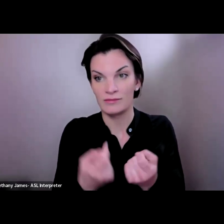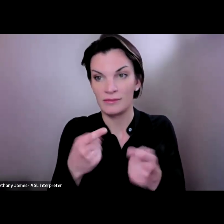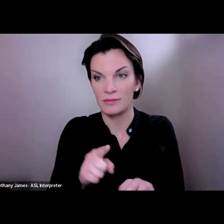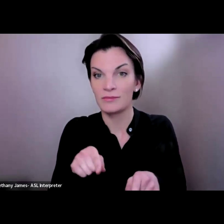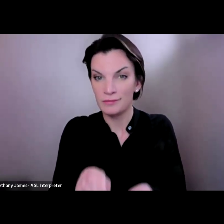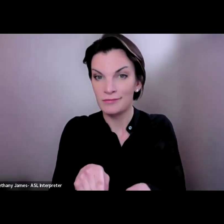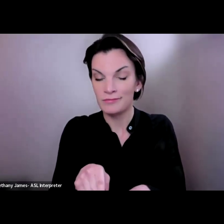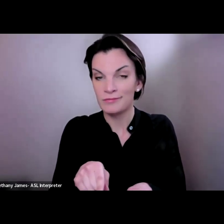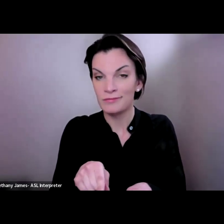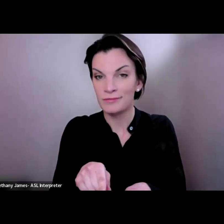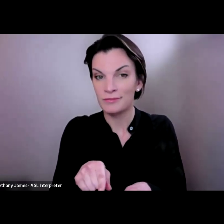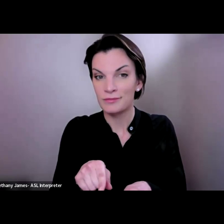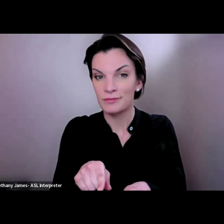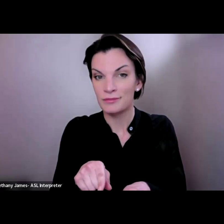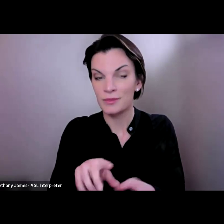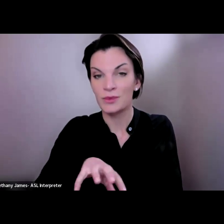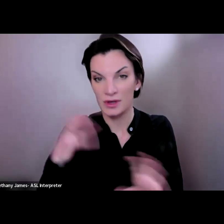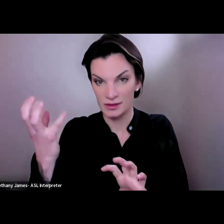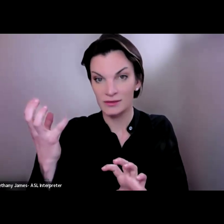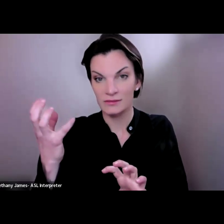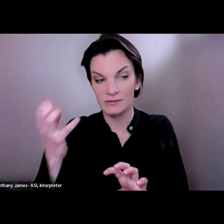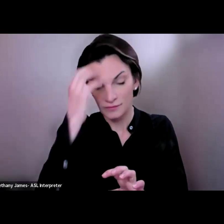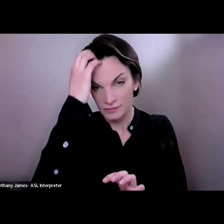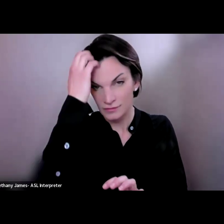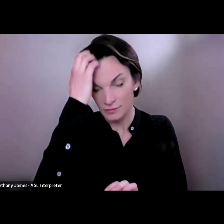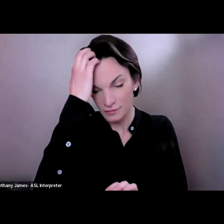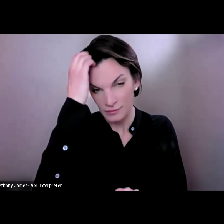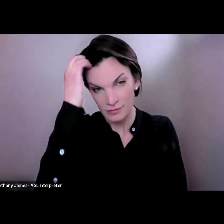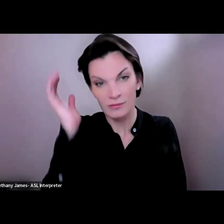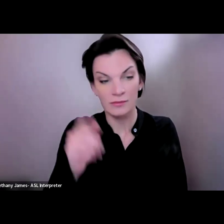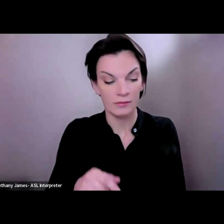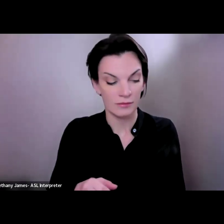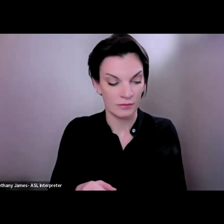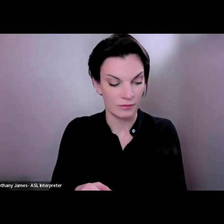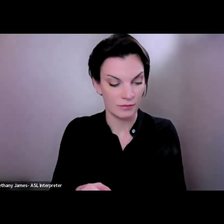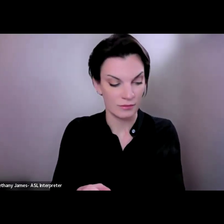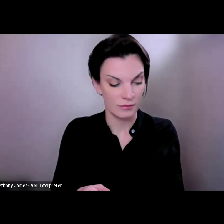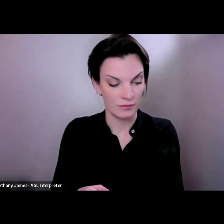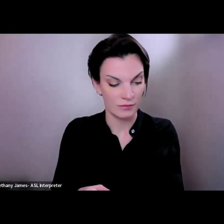the most people are supporting you is when you are saying scary things and experiencing really